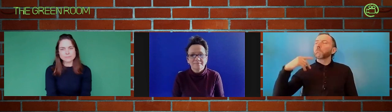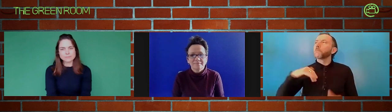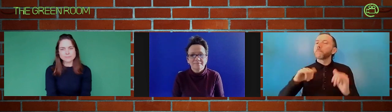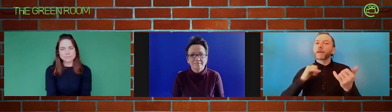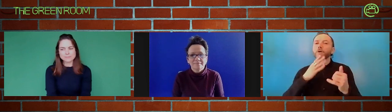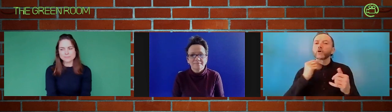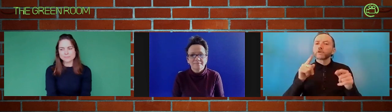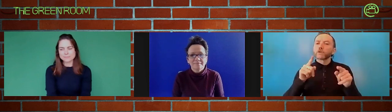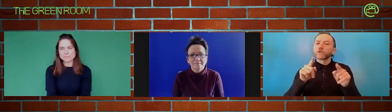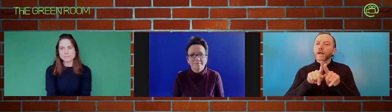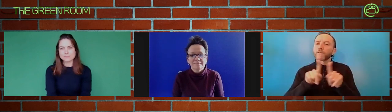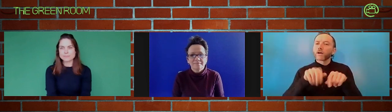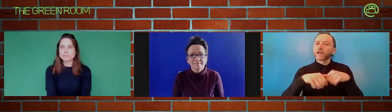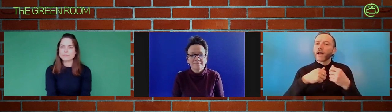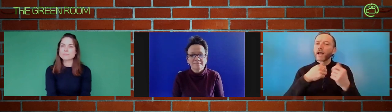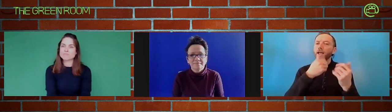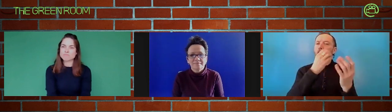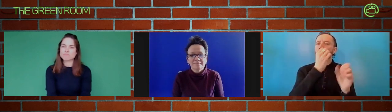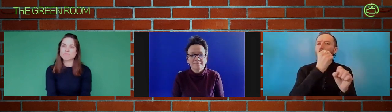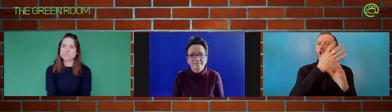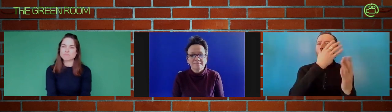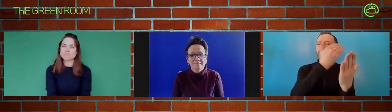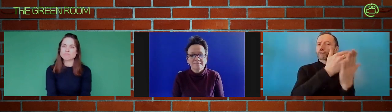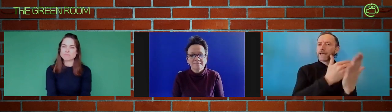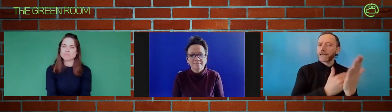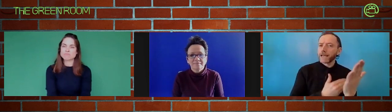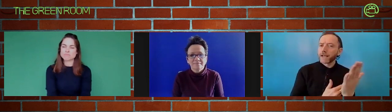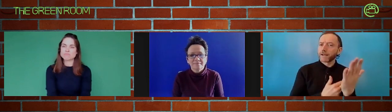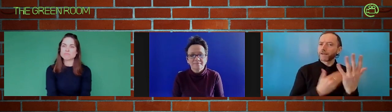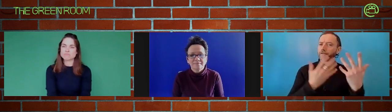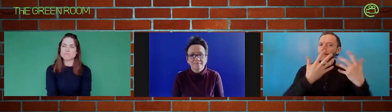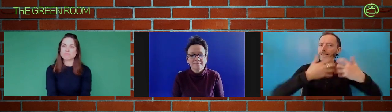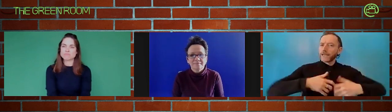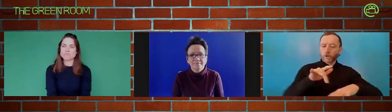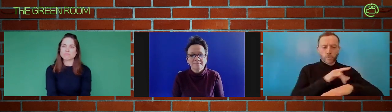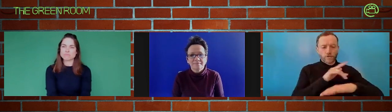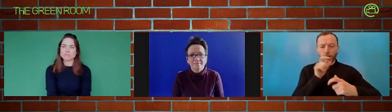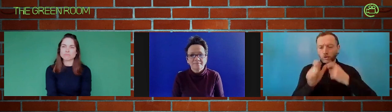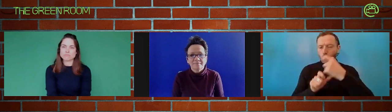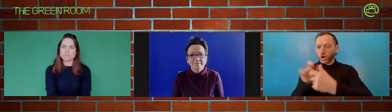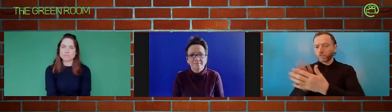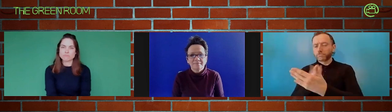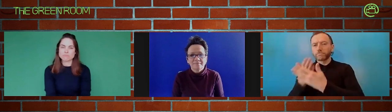of technical theatre terms translated into BSL?'. So it's kind of a bit selfish because it